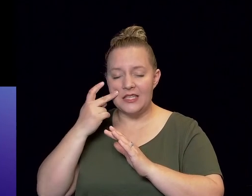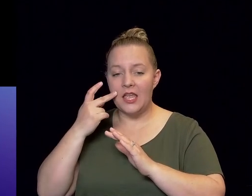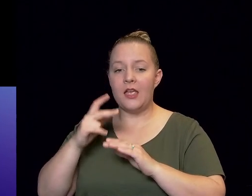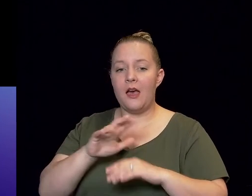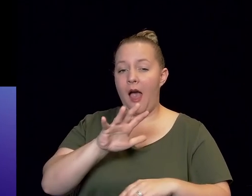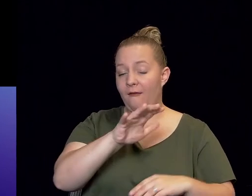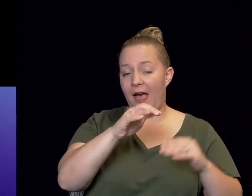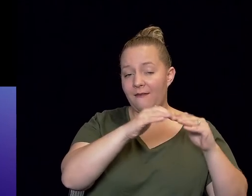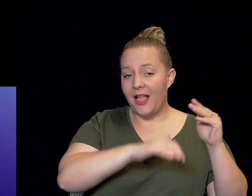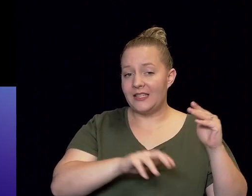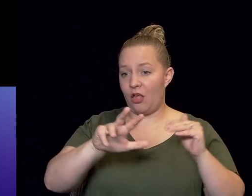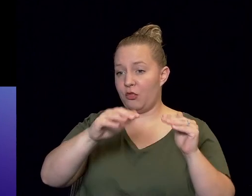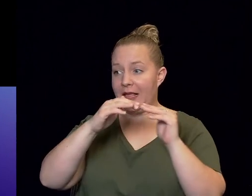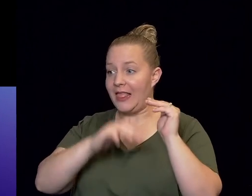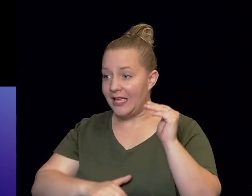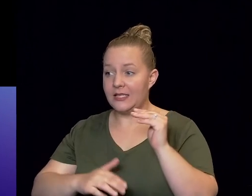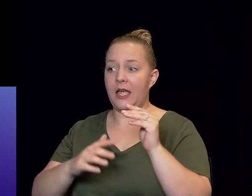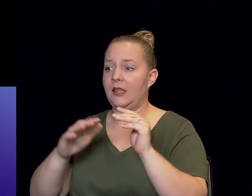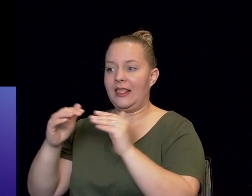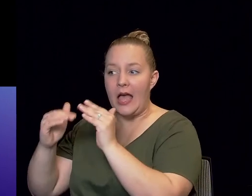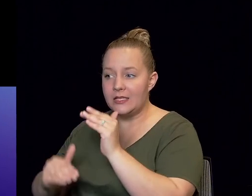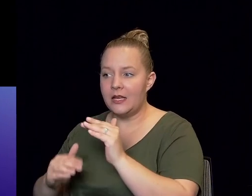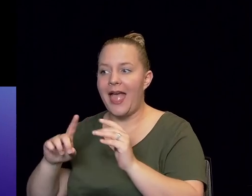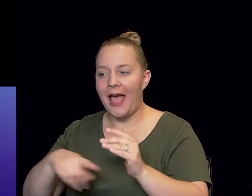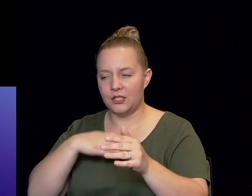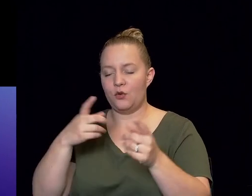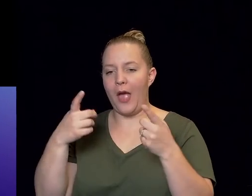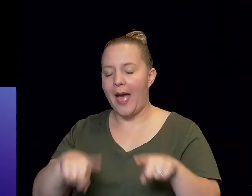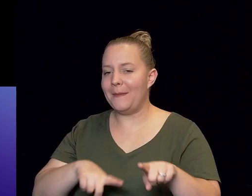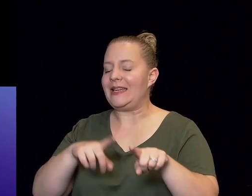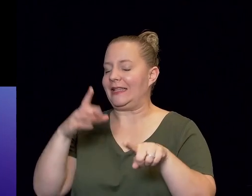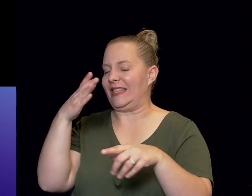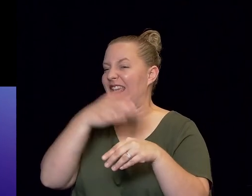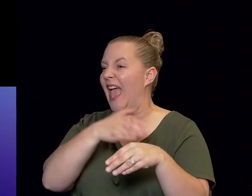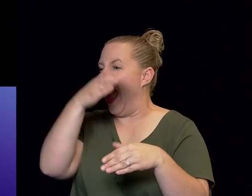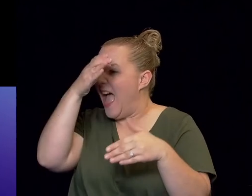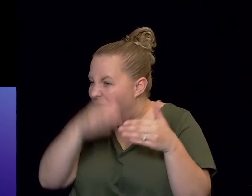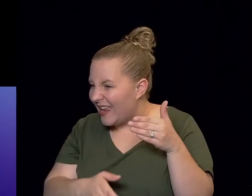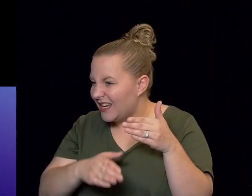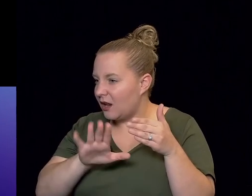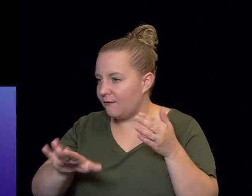than or 20 million less than that has to go at the end of your expression. And then, the last